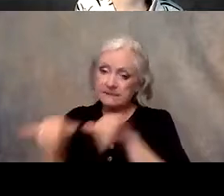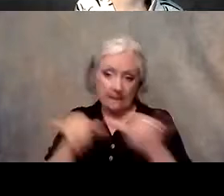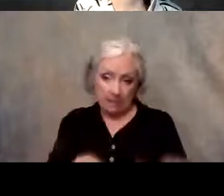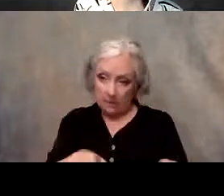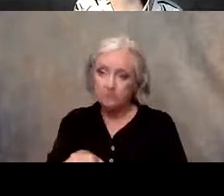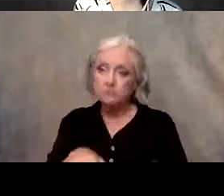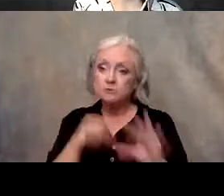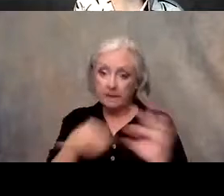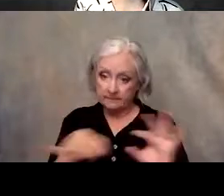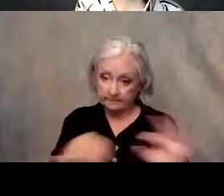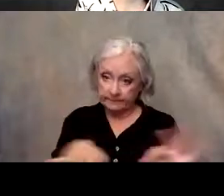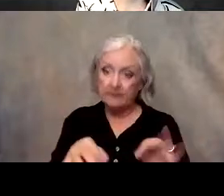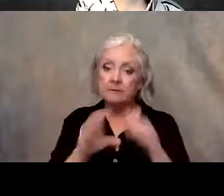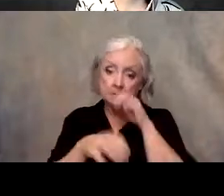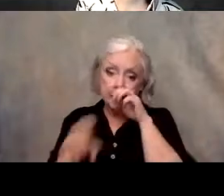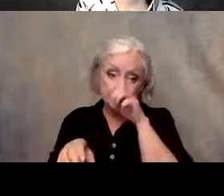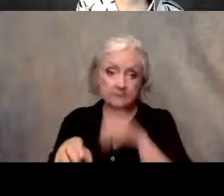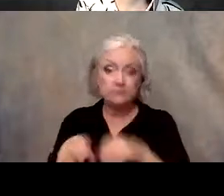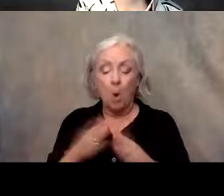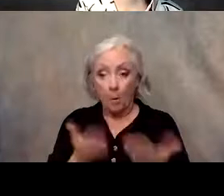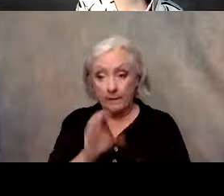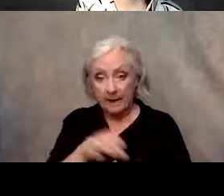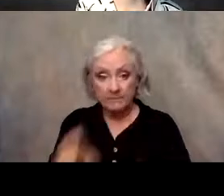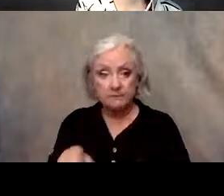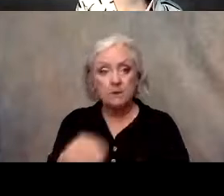and we also are considering the cost of translation, editing,